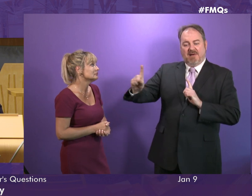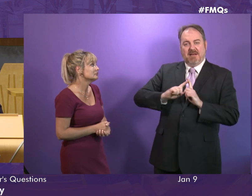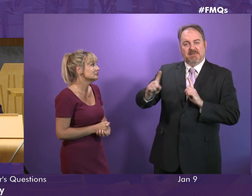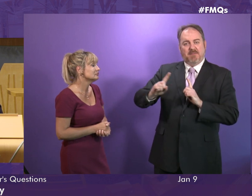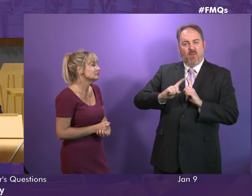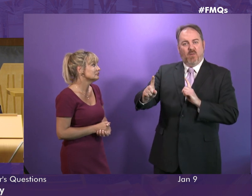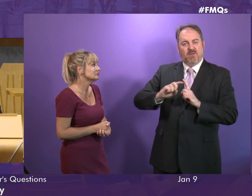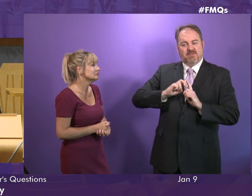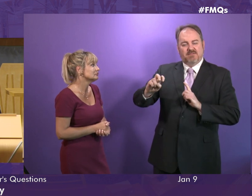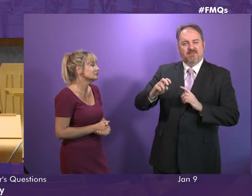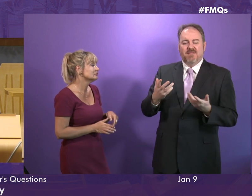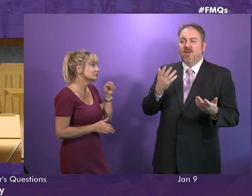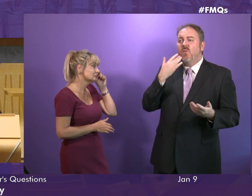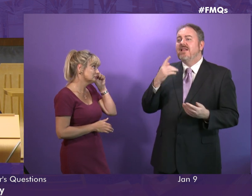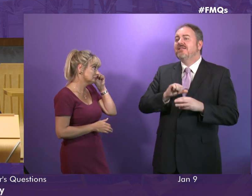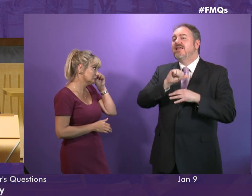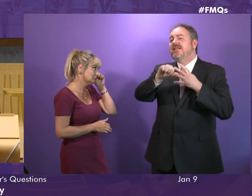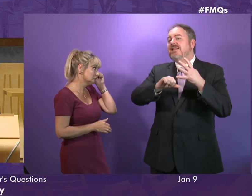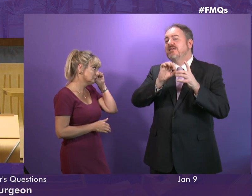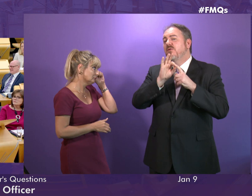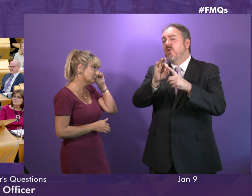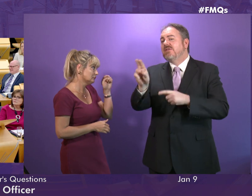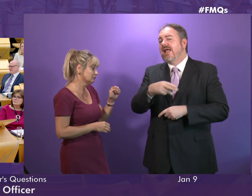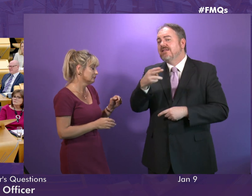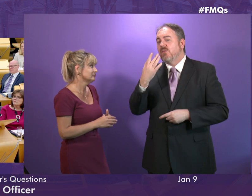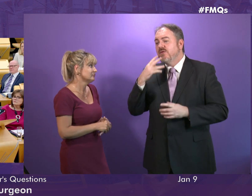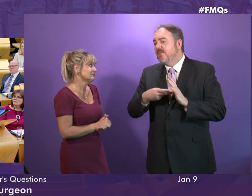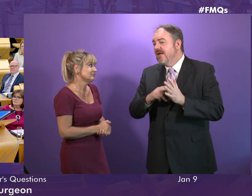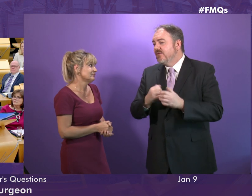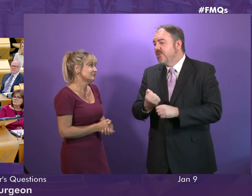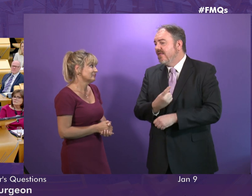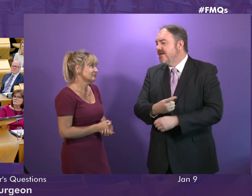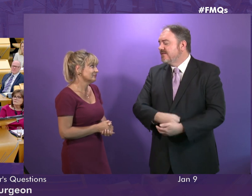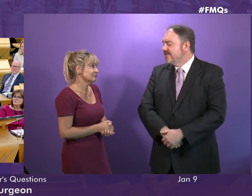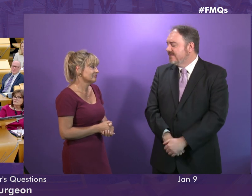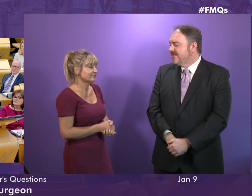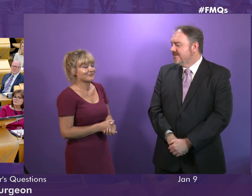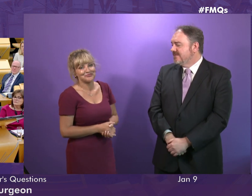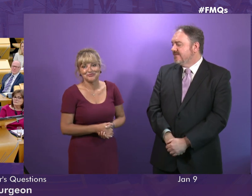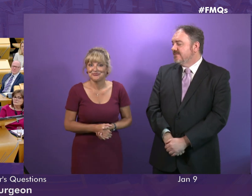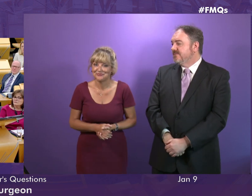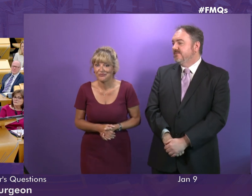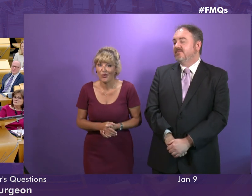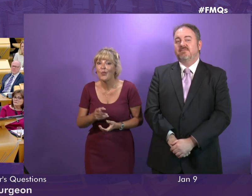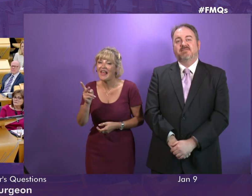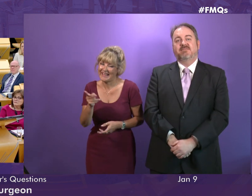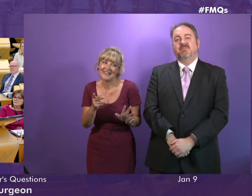When does the First Minister think she will cancel the latest project? The First Minister: I say to Neil Bibby that throughout the period